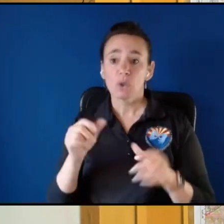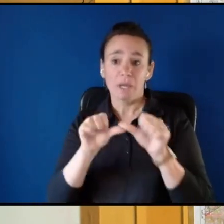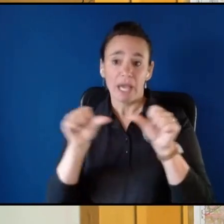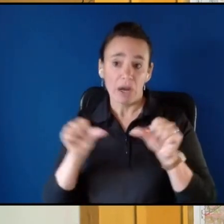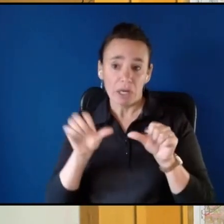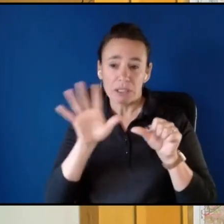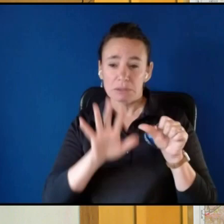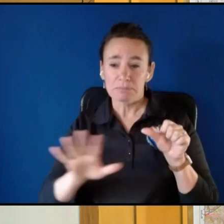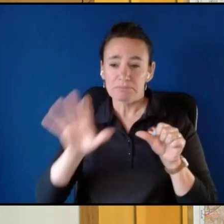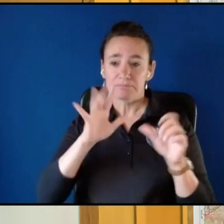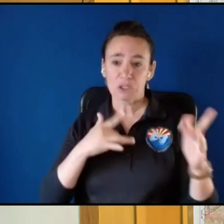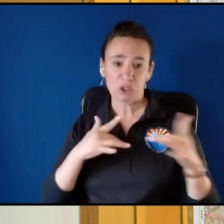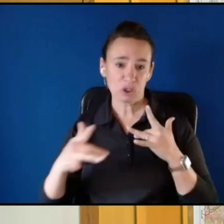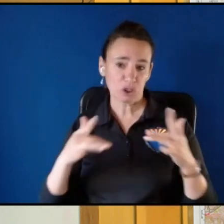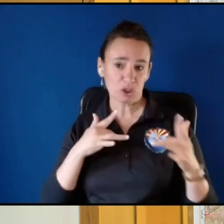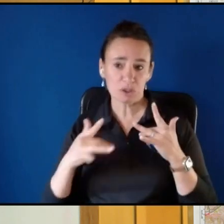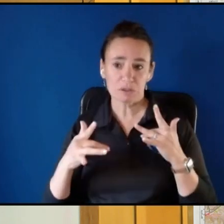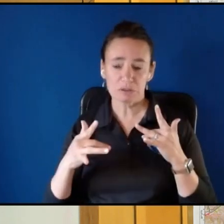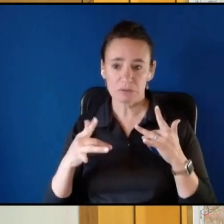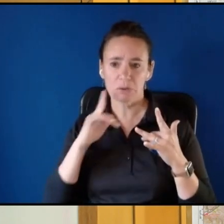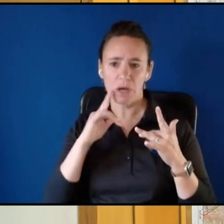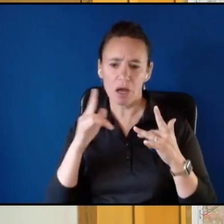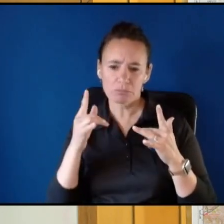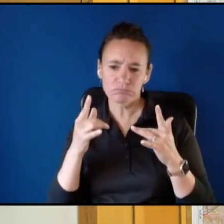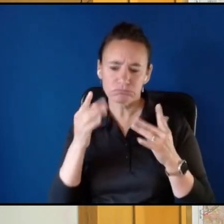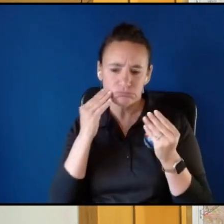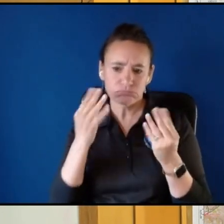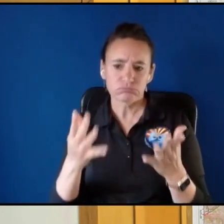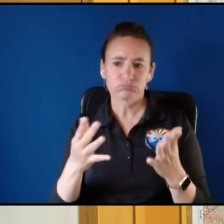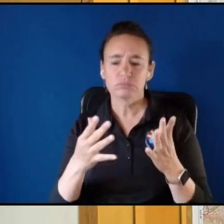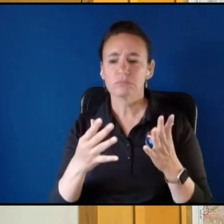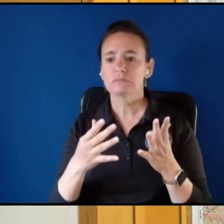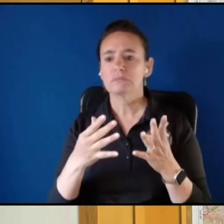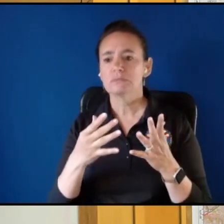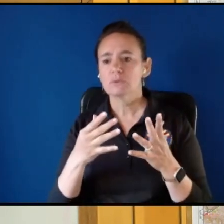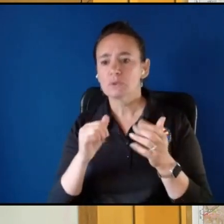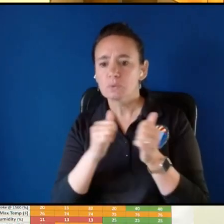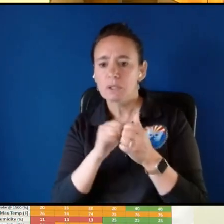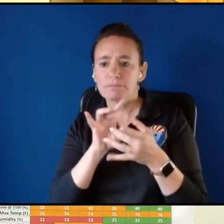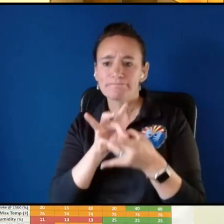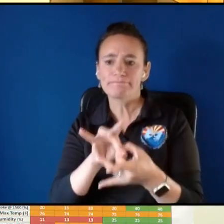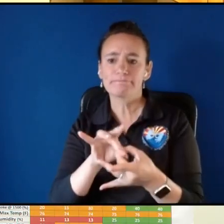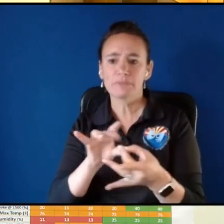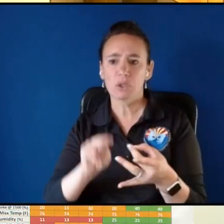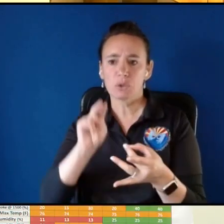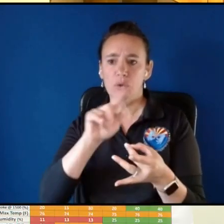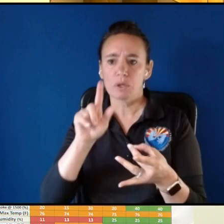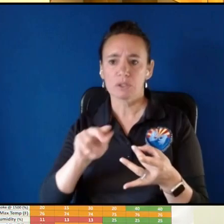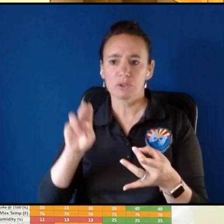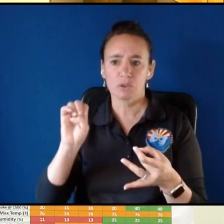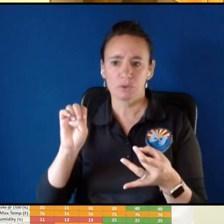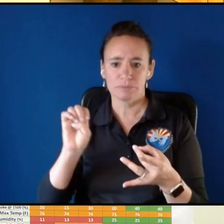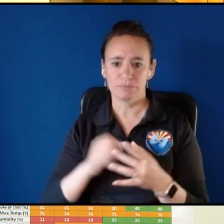emphasis, to to mention to you with respect to the North Zone. So, starting on the west side of the North Zone.